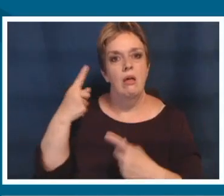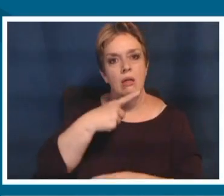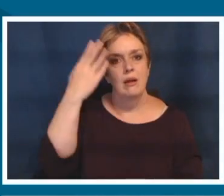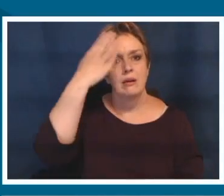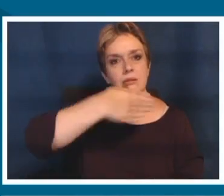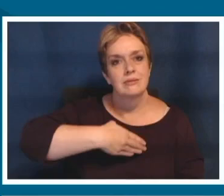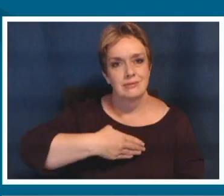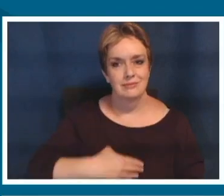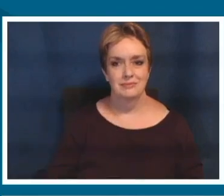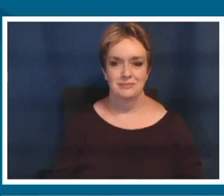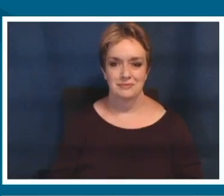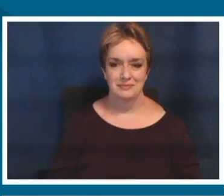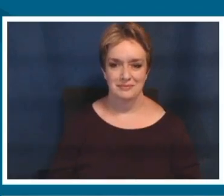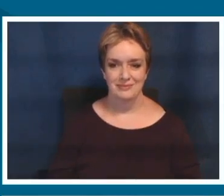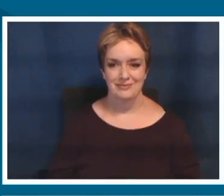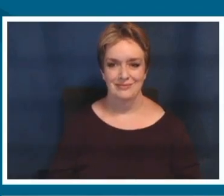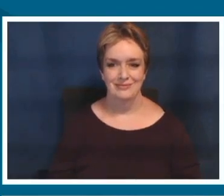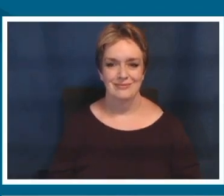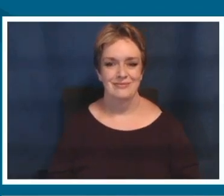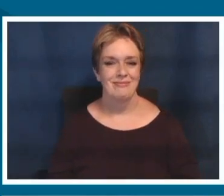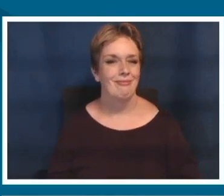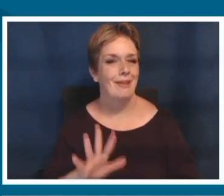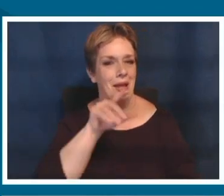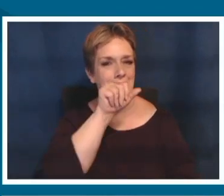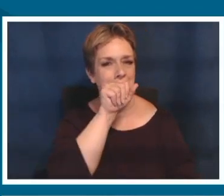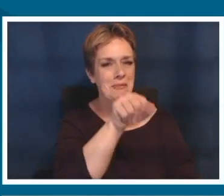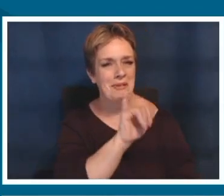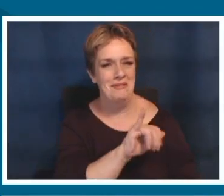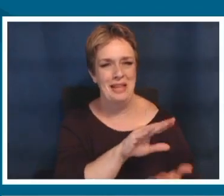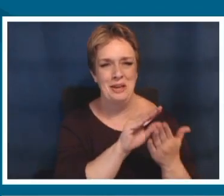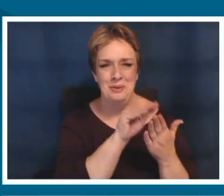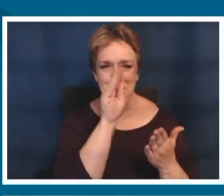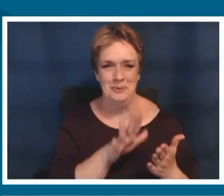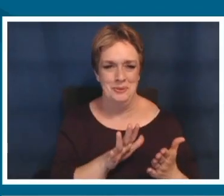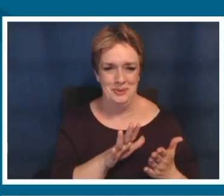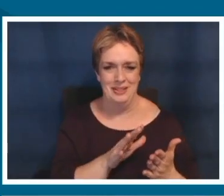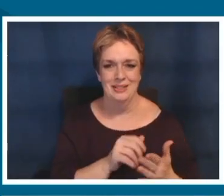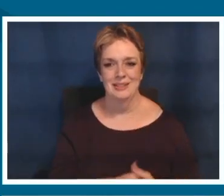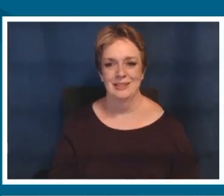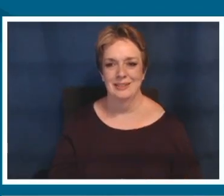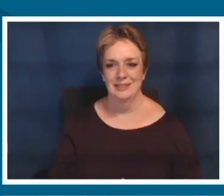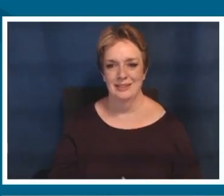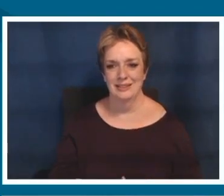yeah i love her um i'm not saying andrea if it was quiet on